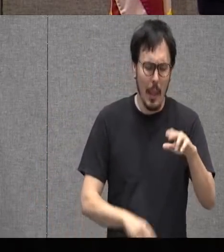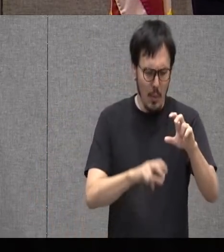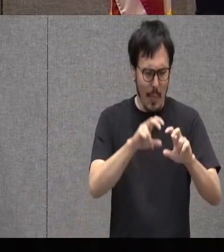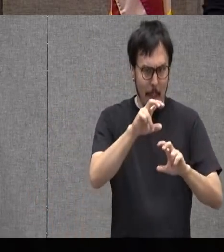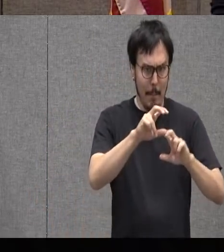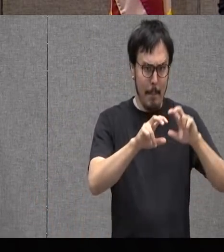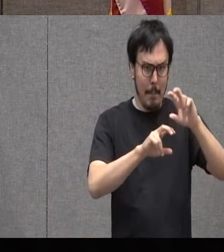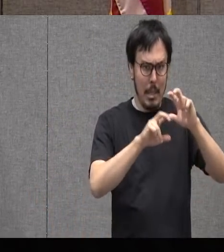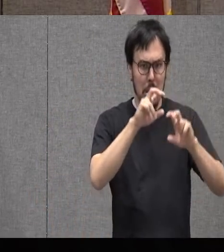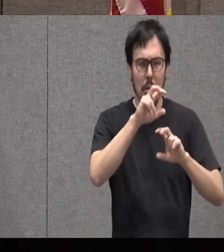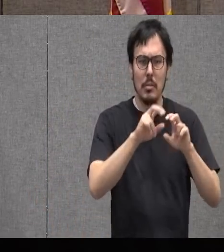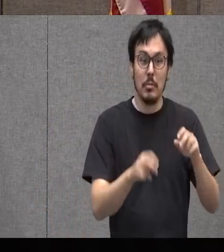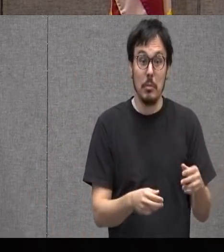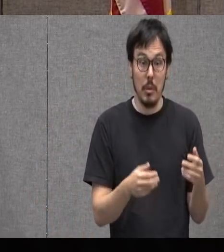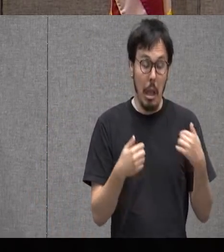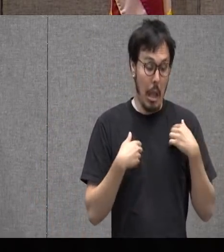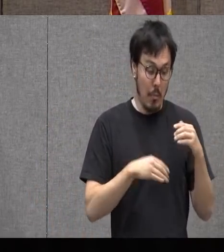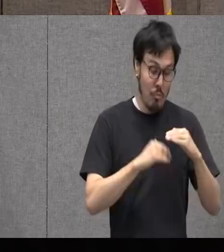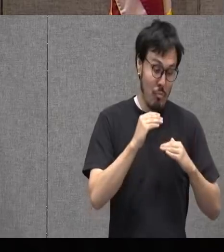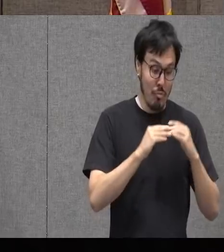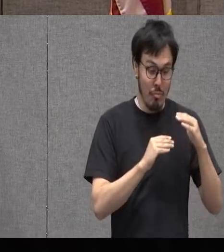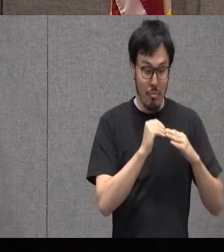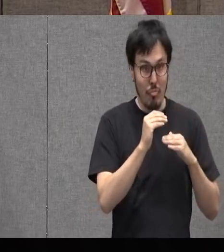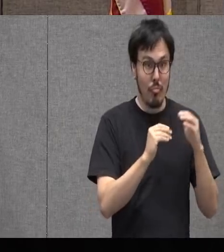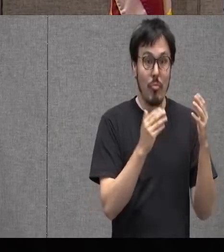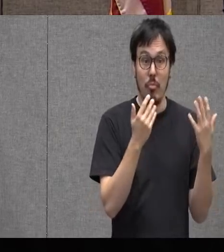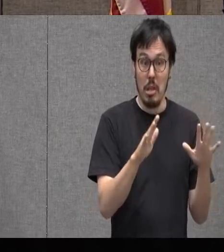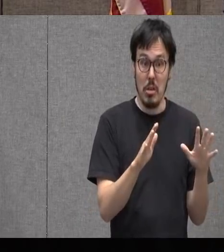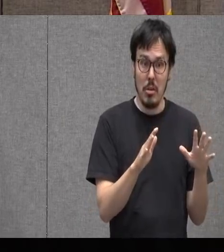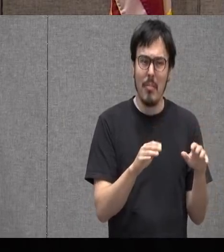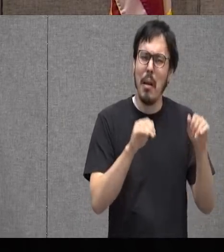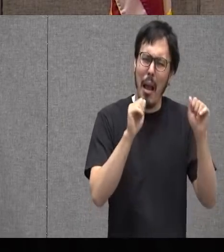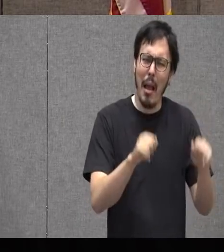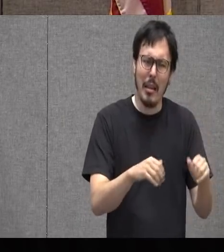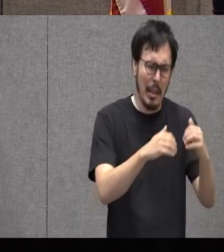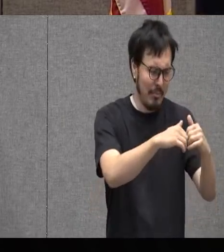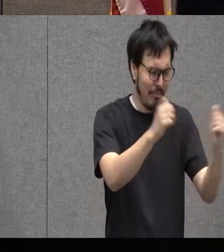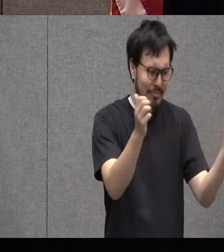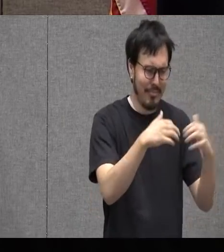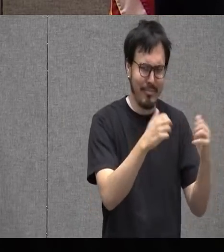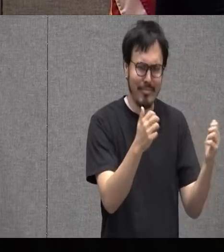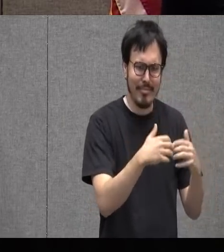I can separate each of my building blocks and make something else.